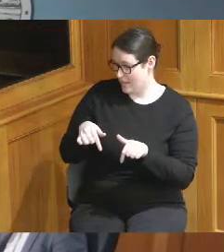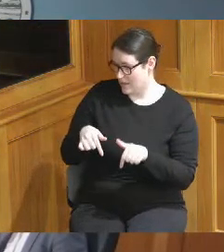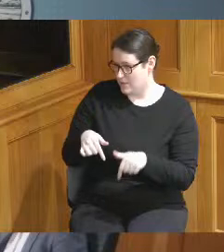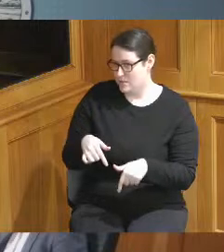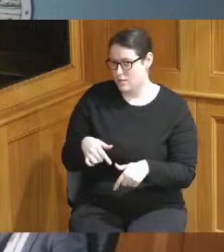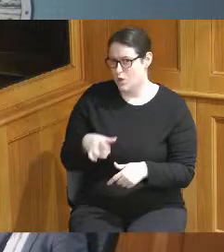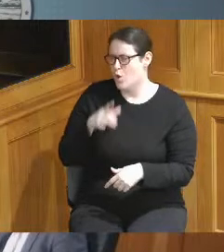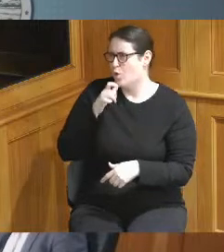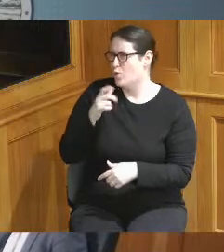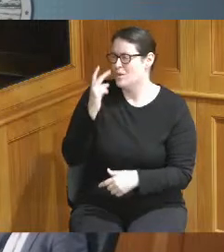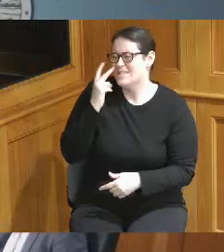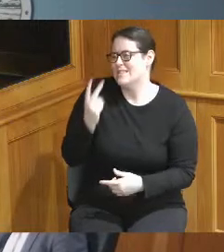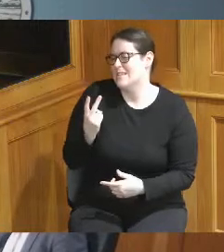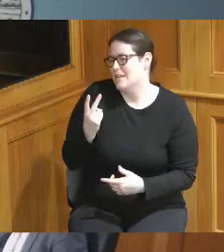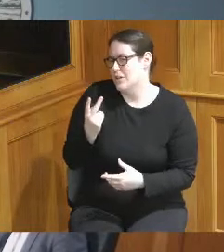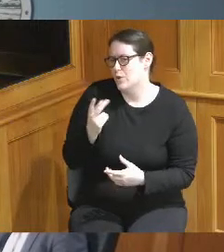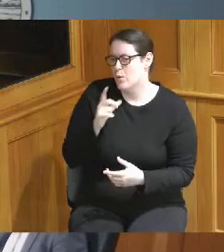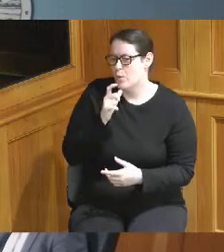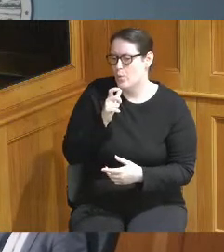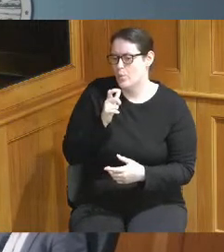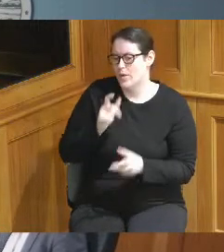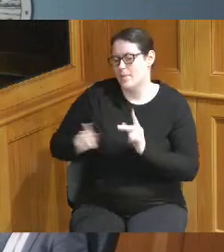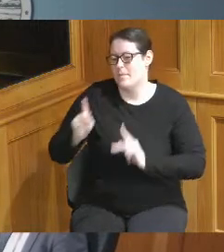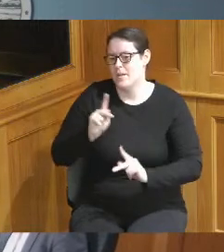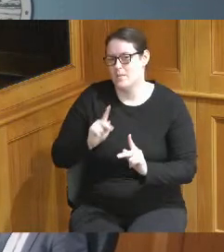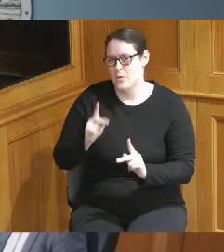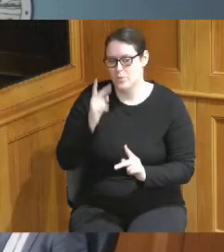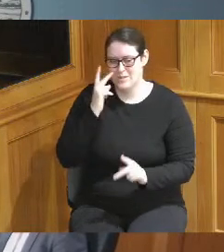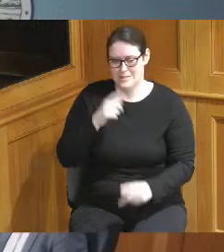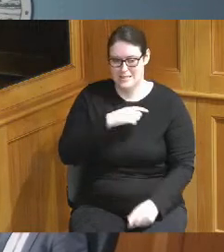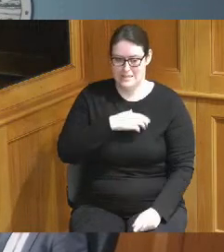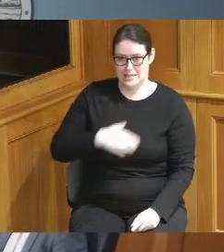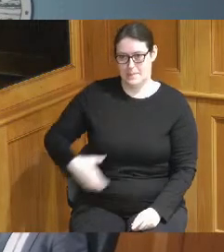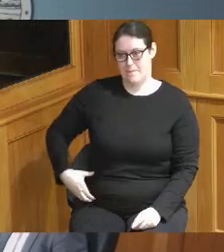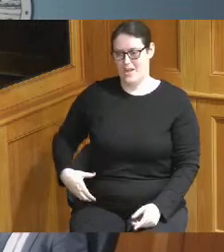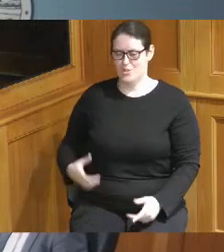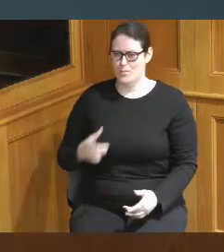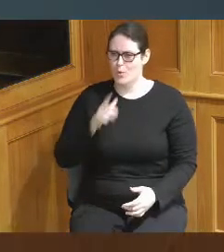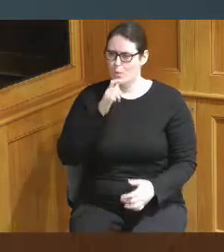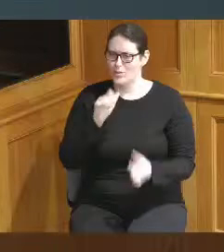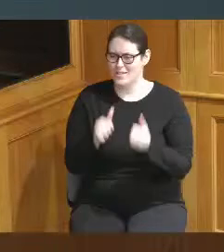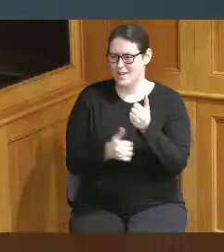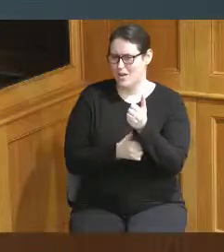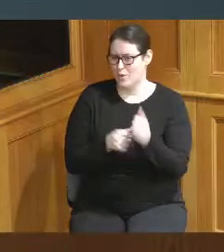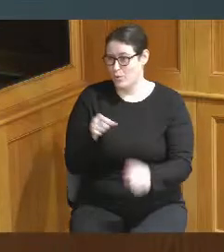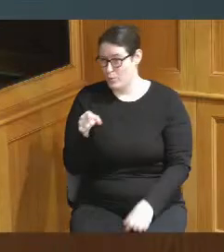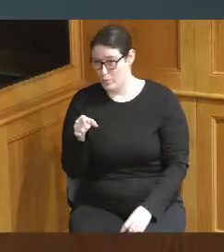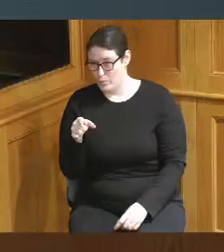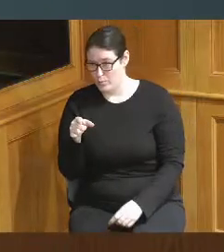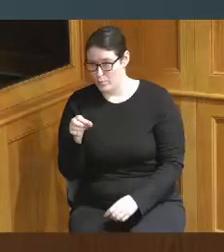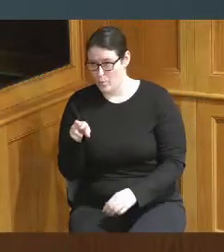services with trust group home for $100,000 item 22 is a contract for family visitation Services